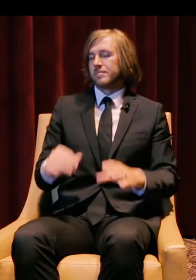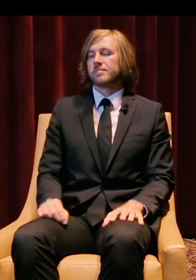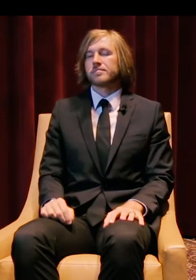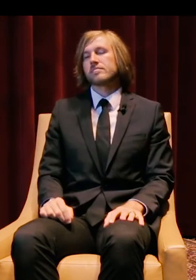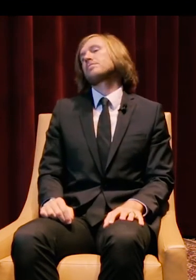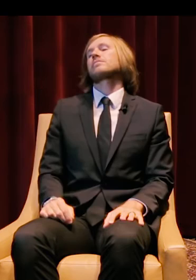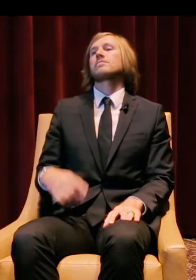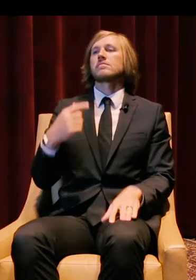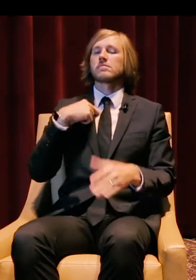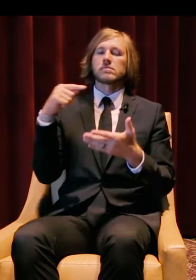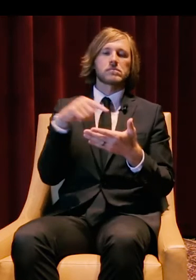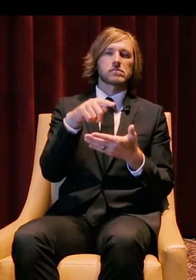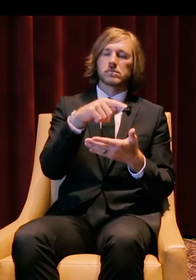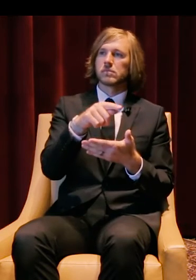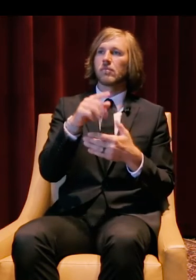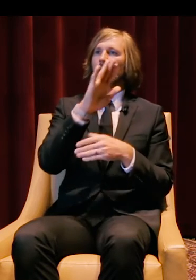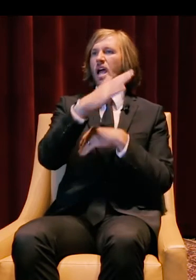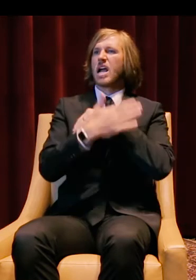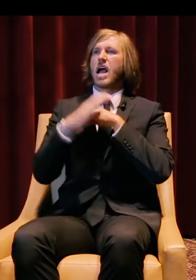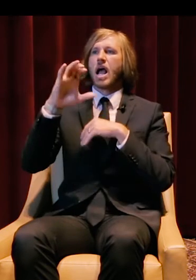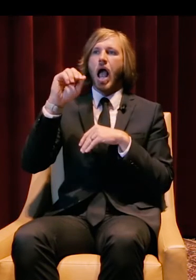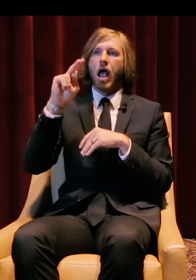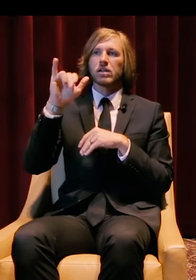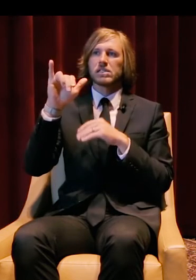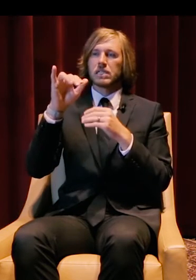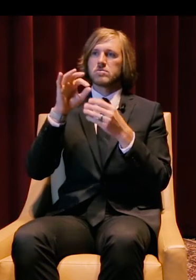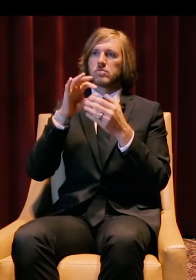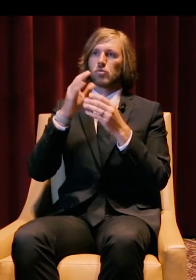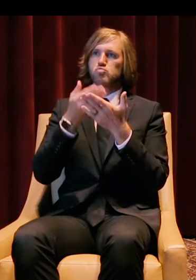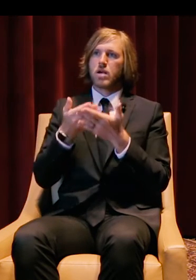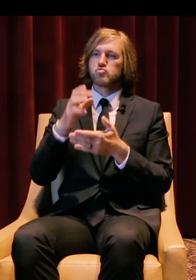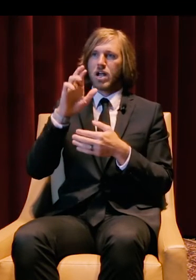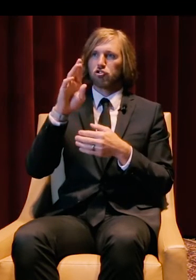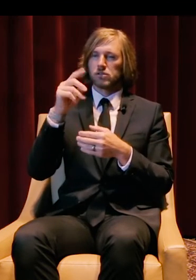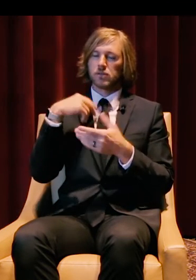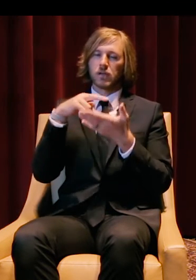We went back and traced those through county records, and year after year, decade after decade.